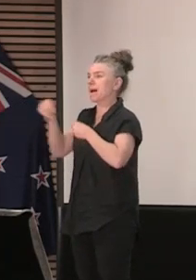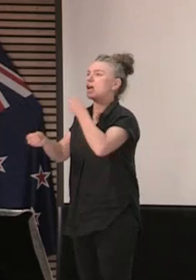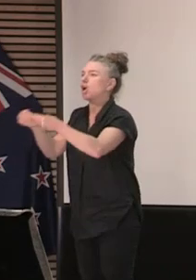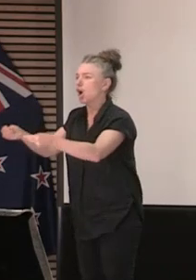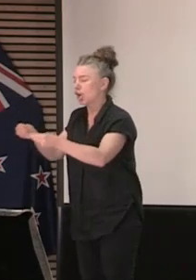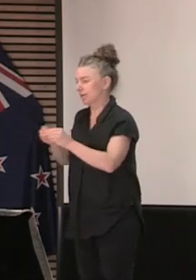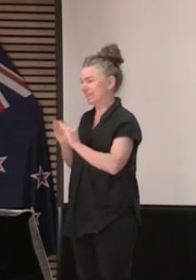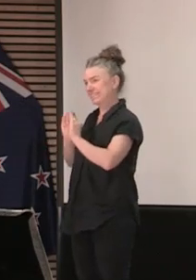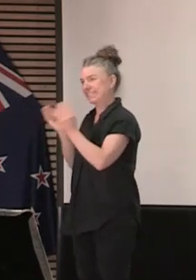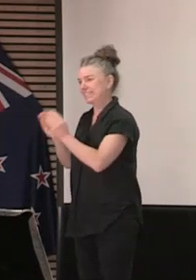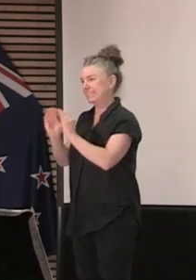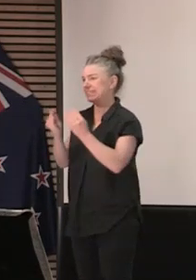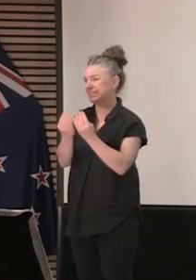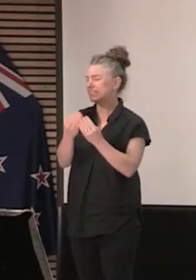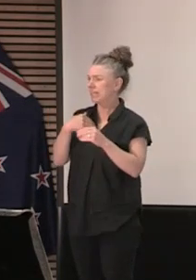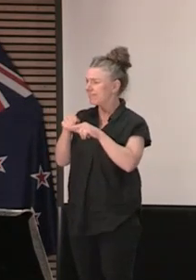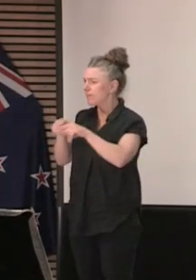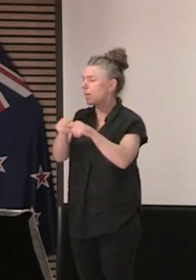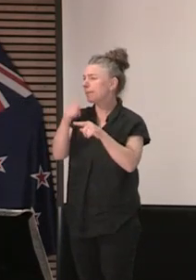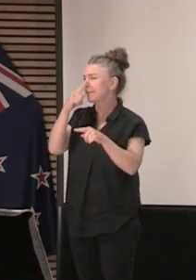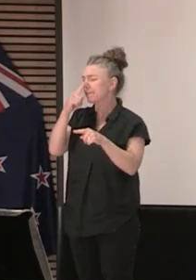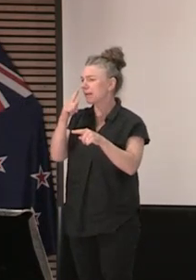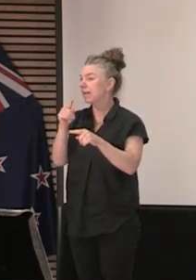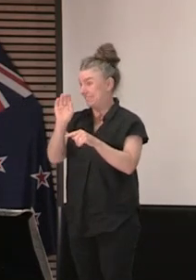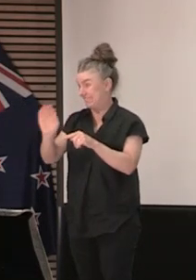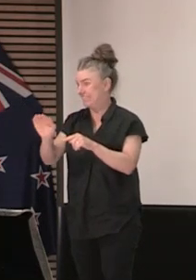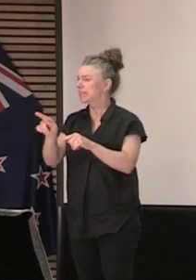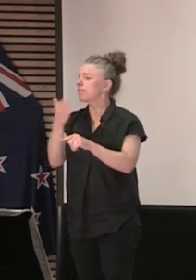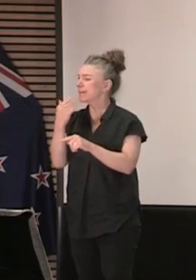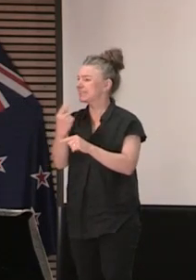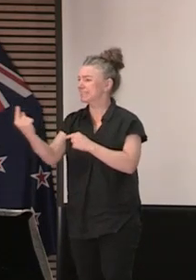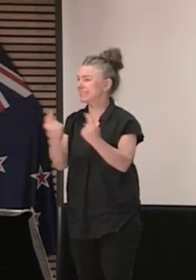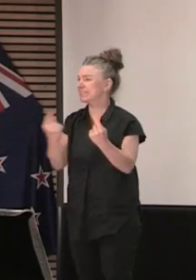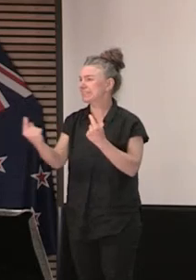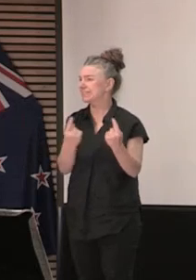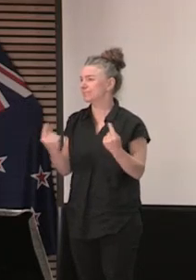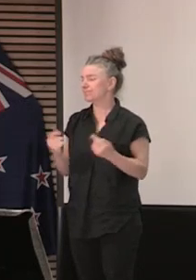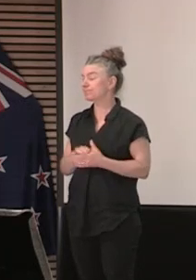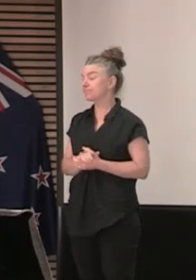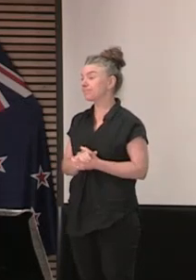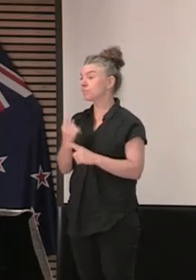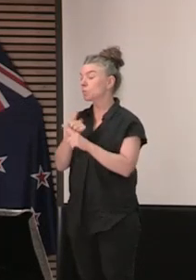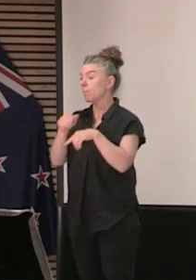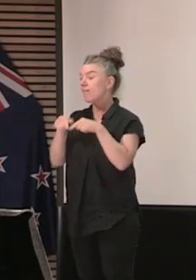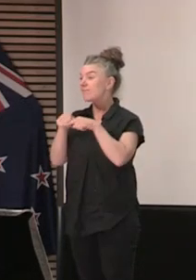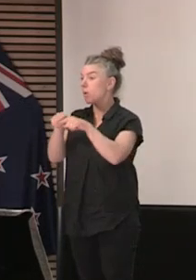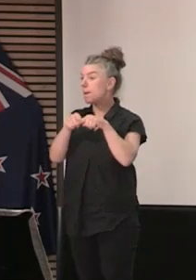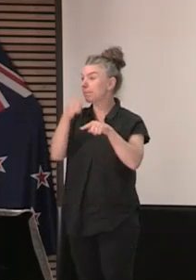. that we are successfully. tracing. And just to help. . reassure me about that contact. tracing system, I've asked.